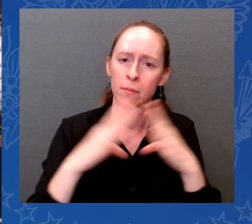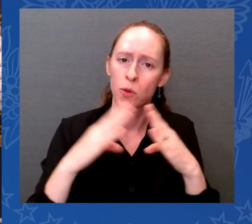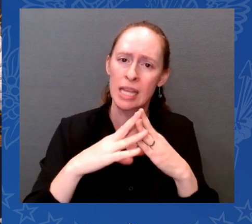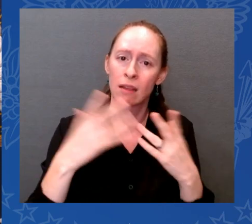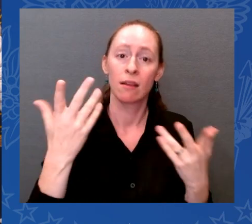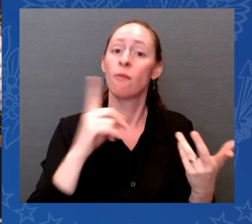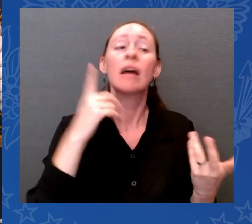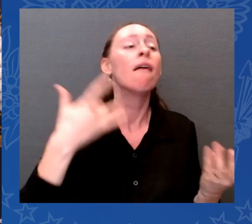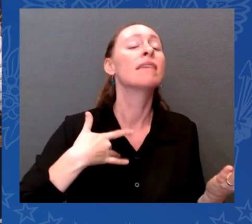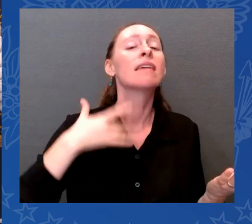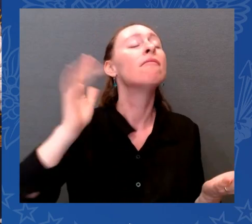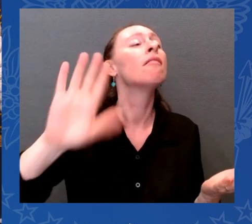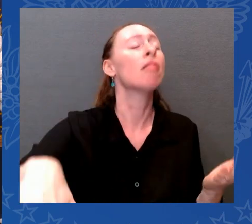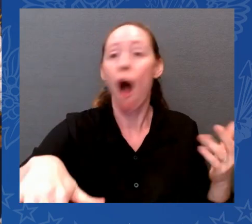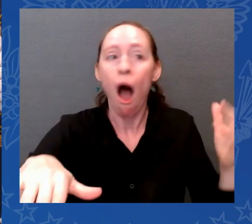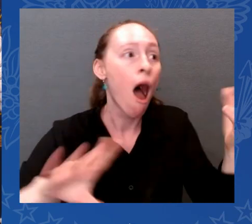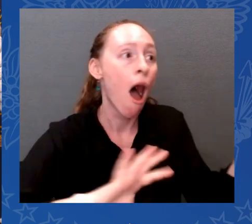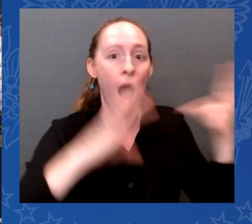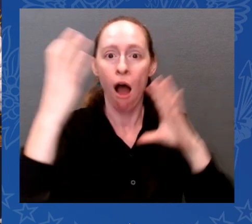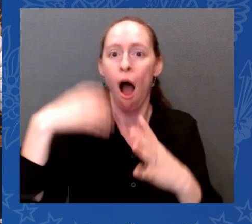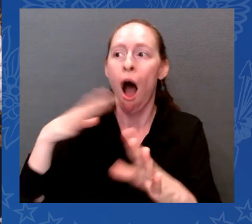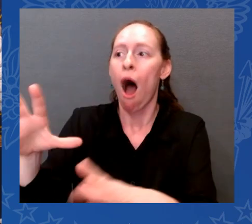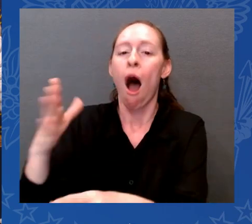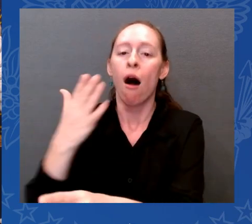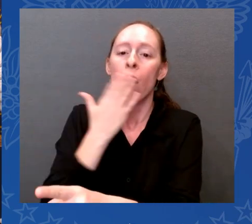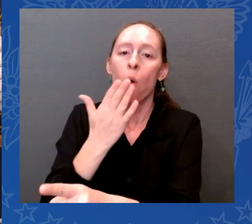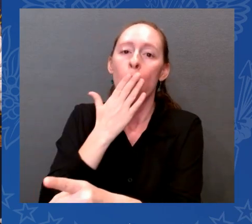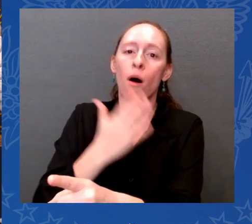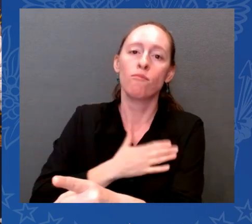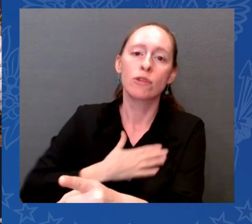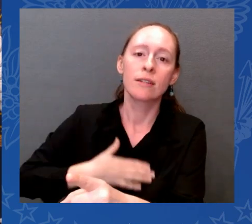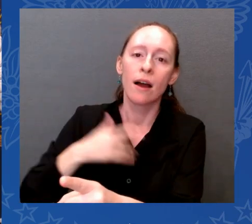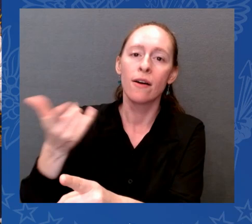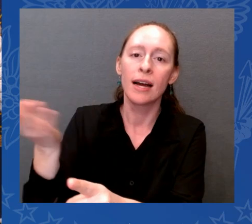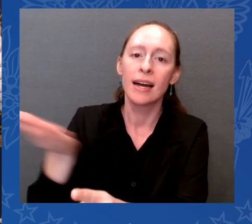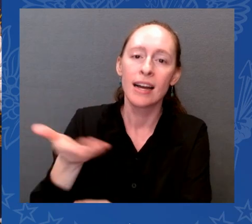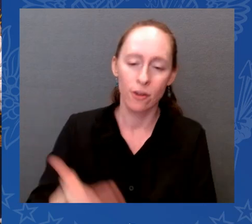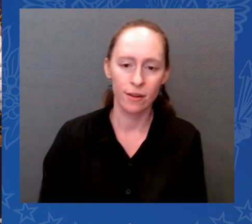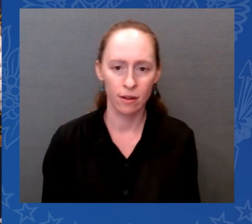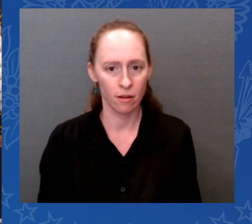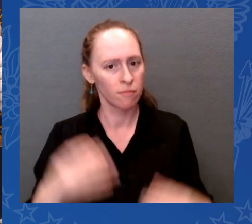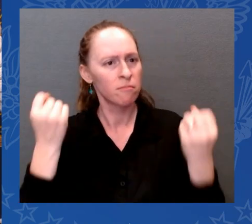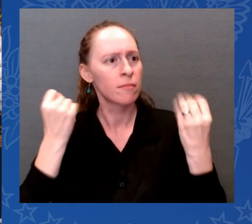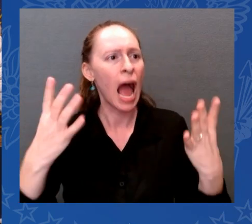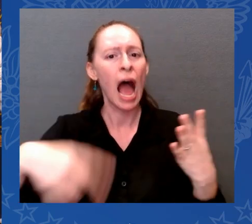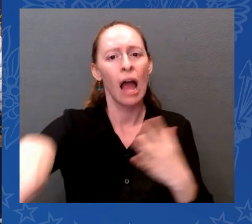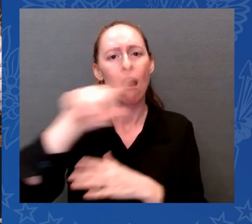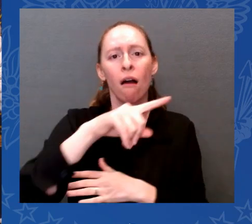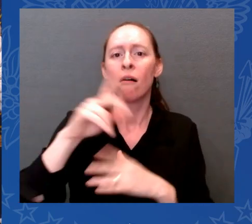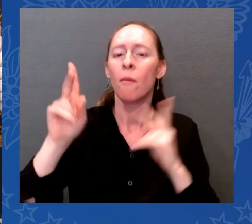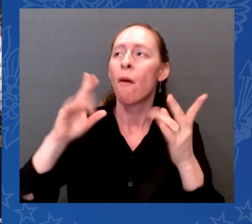Firefighters have saved my life and the life of my family. I want to just tell you for a moment -- I know a lot of you know from --